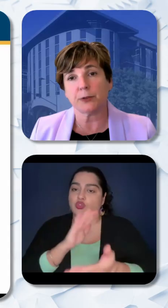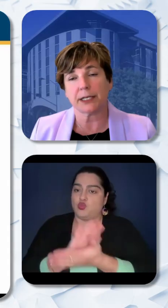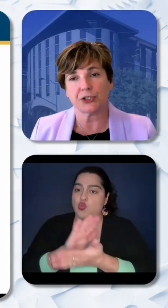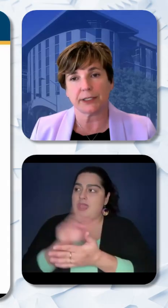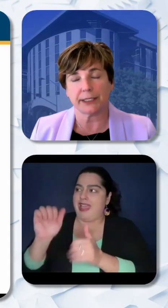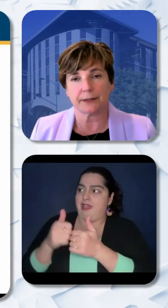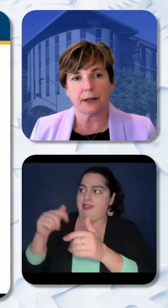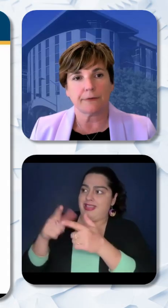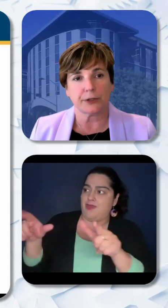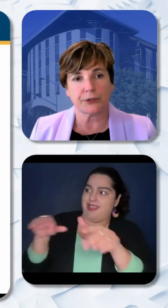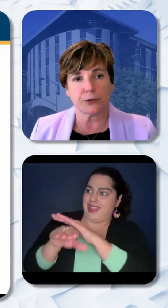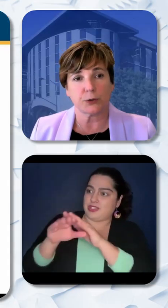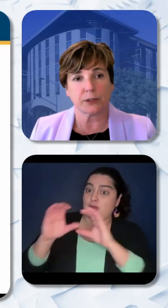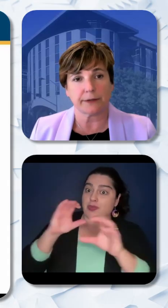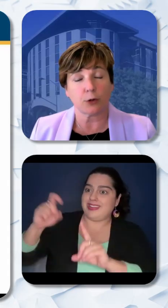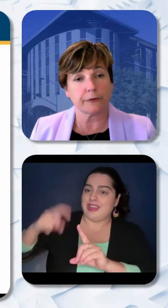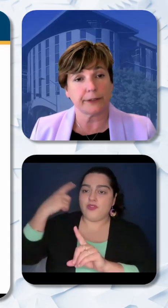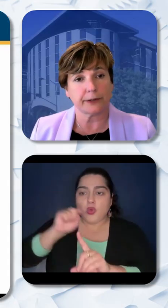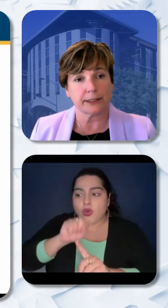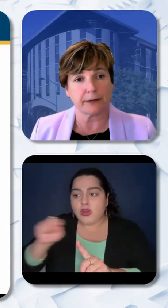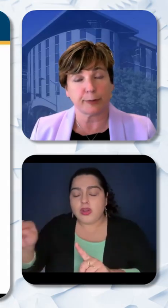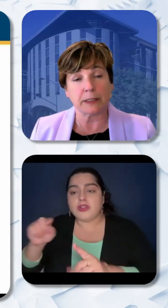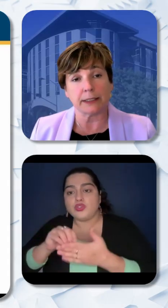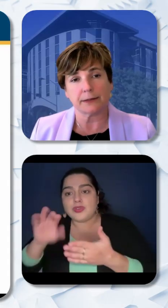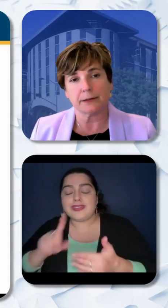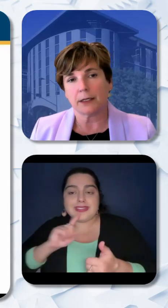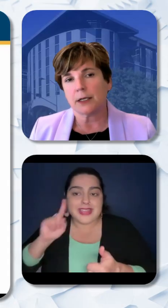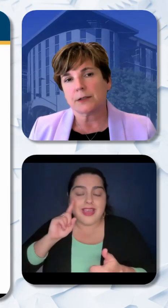communication needs for our students who are deaf, hard of hearing, and deafblind.